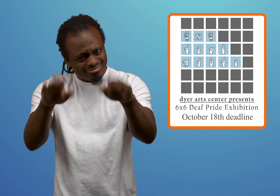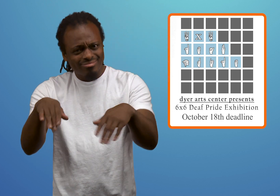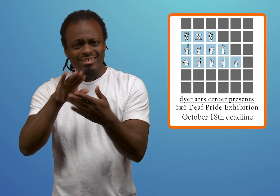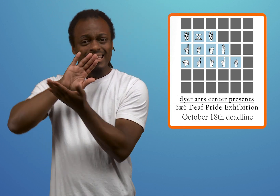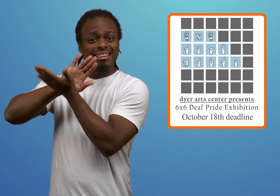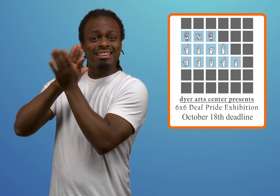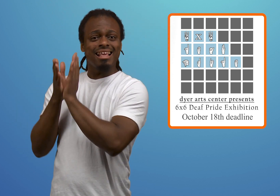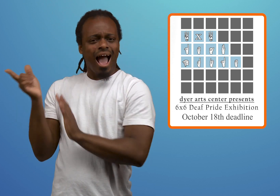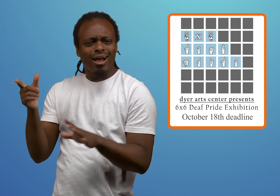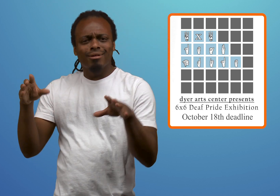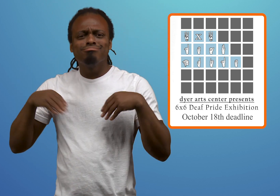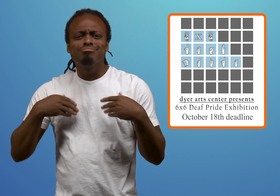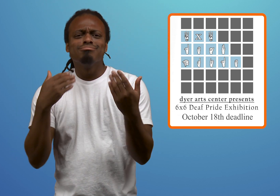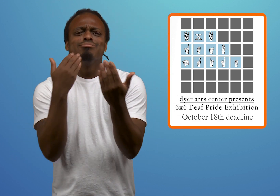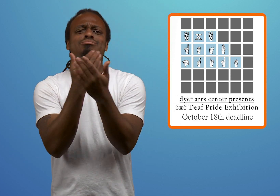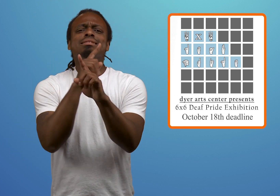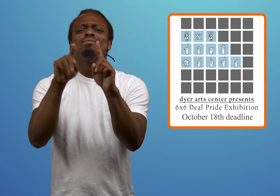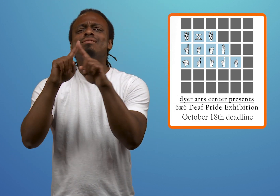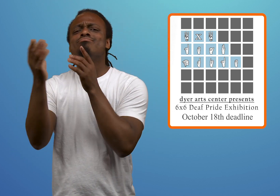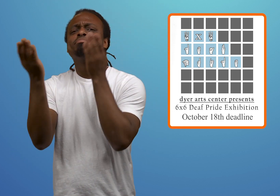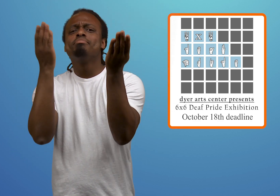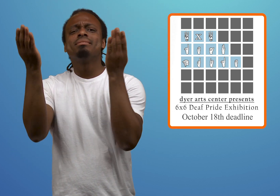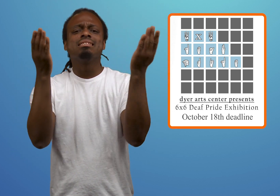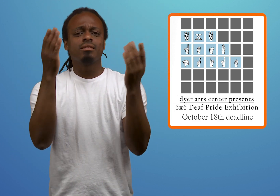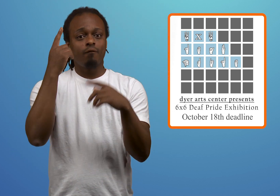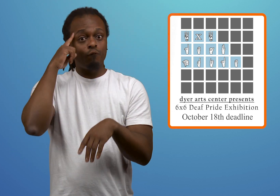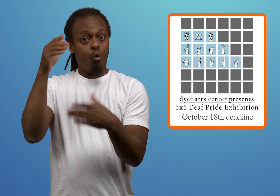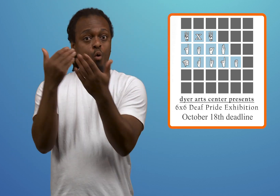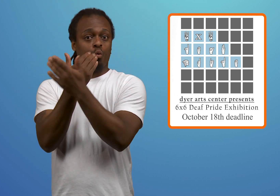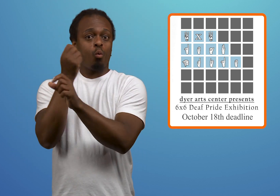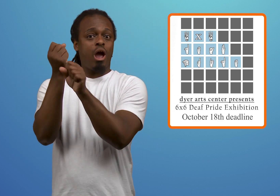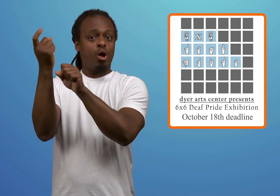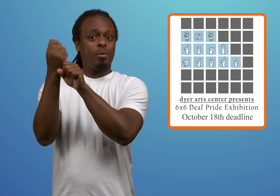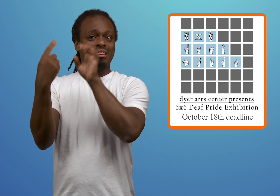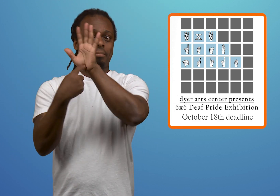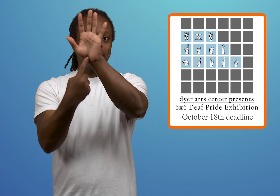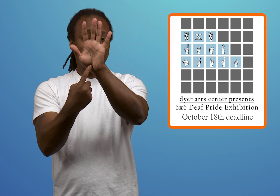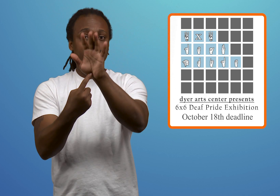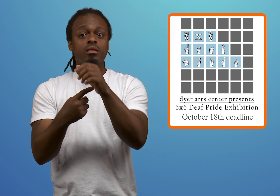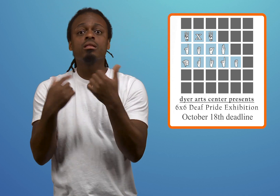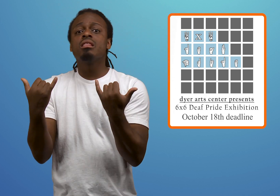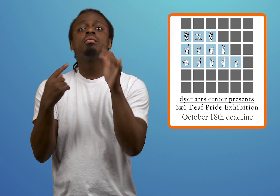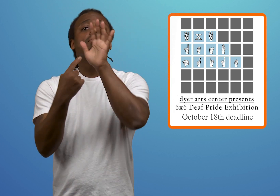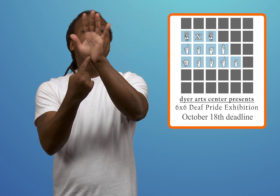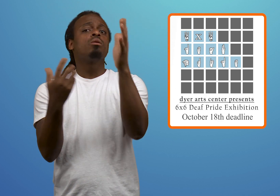The Dyer is accepting submissions for a new annual exhibit!